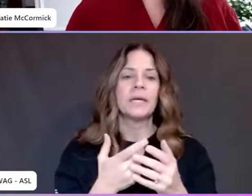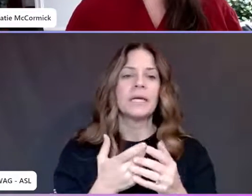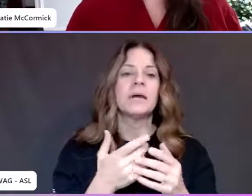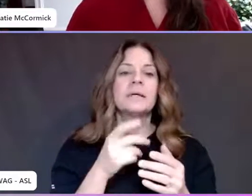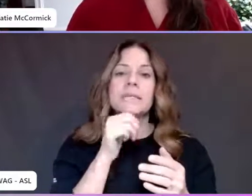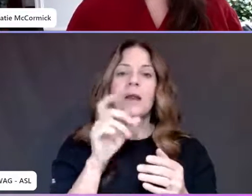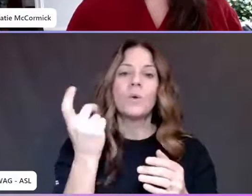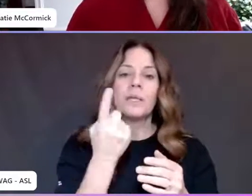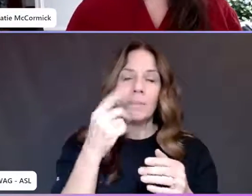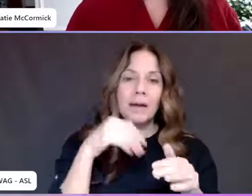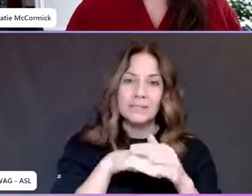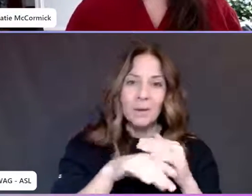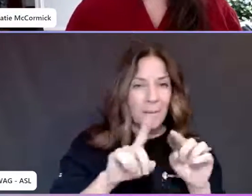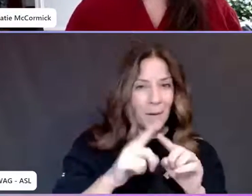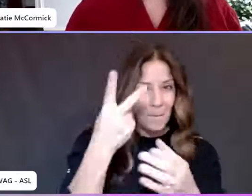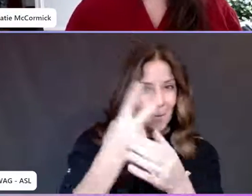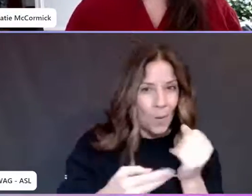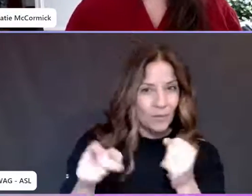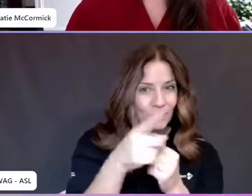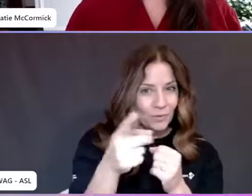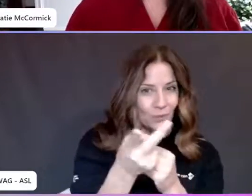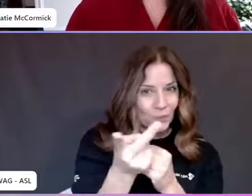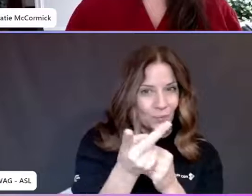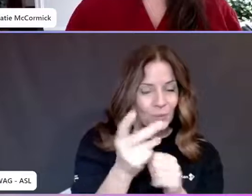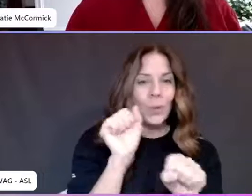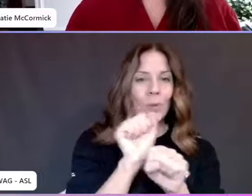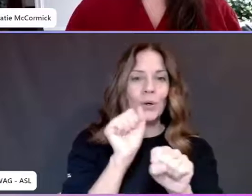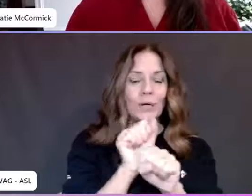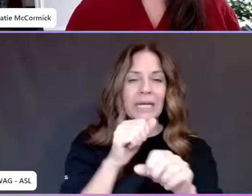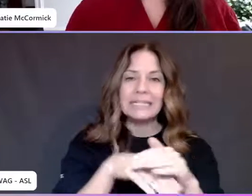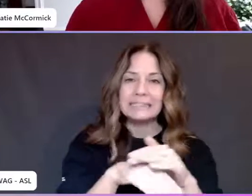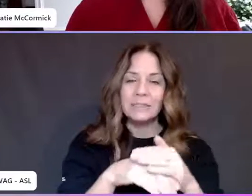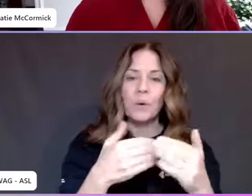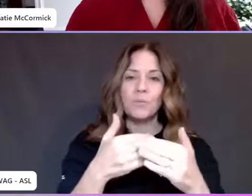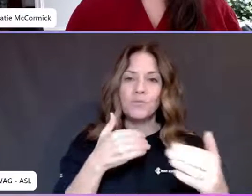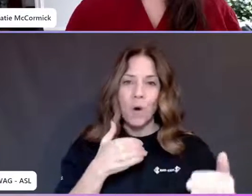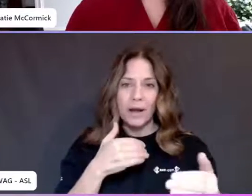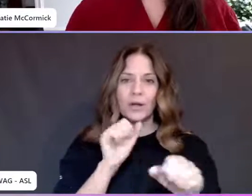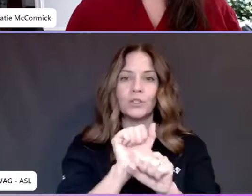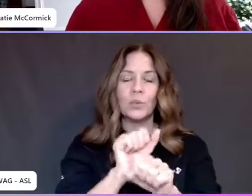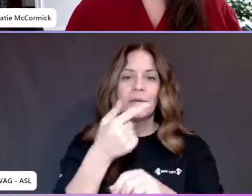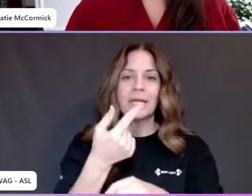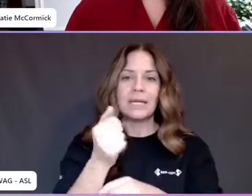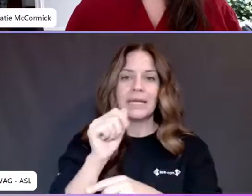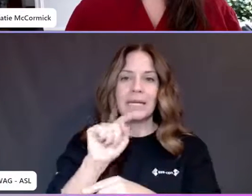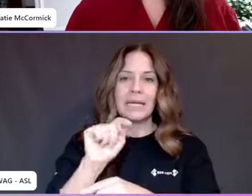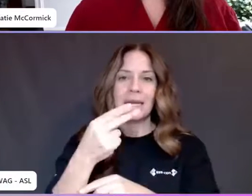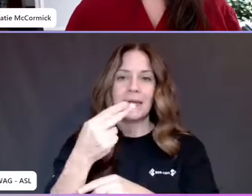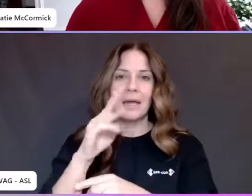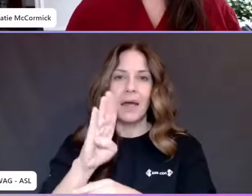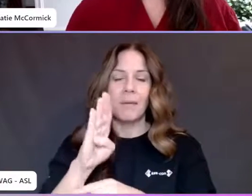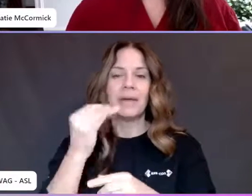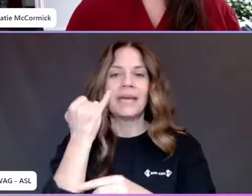[Heidi Kelly-Gibson] Yes. More of a personal question, not necessarily about accessibility, but where